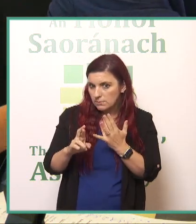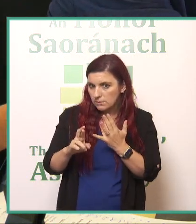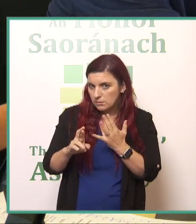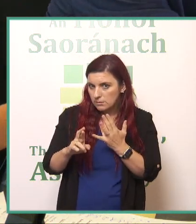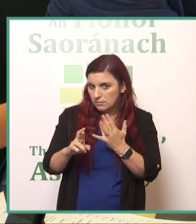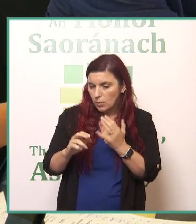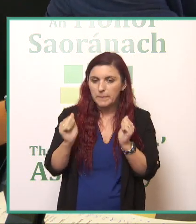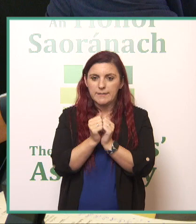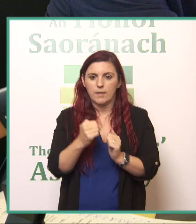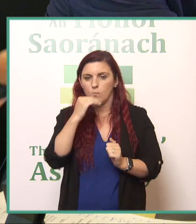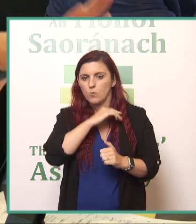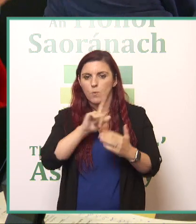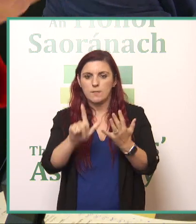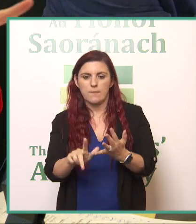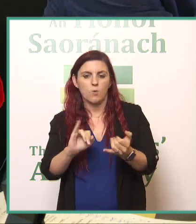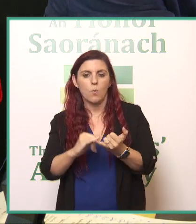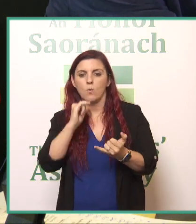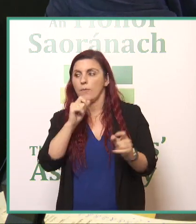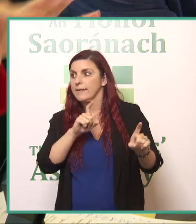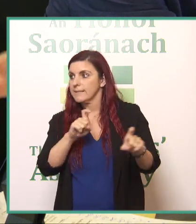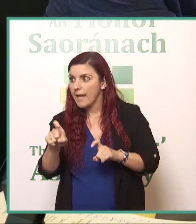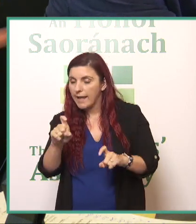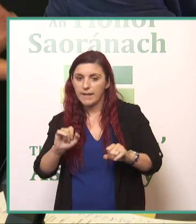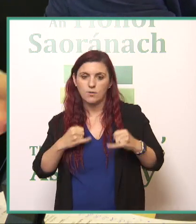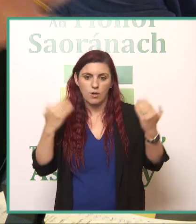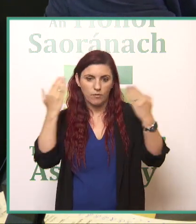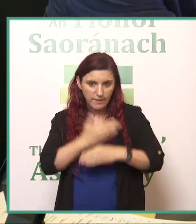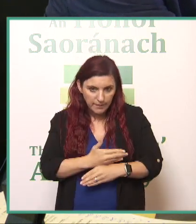to seven for those who aren't hanging around enjoy your evening anyways and hopefully we'll